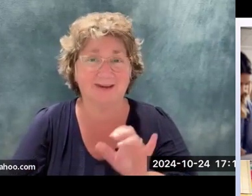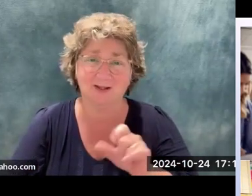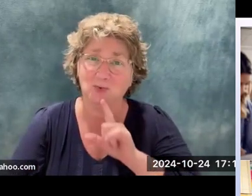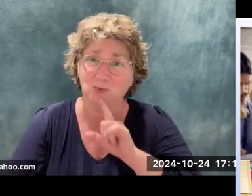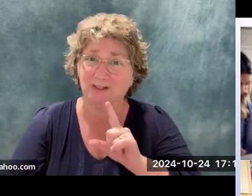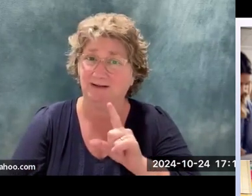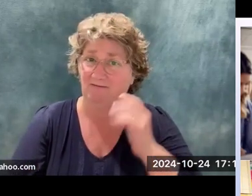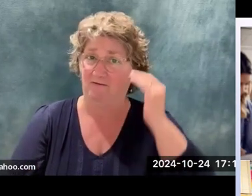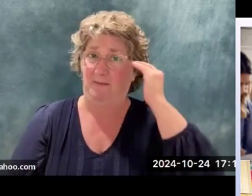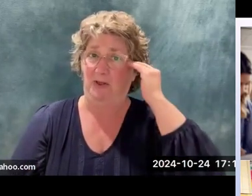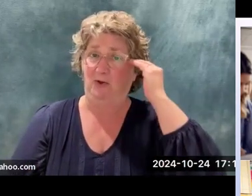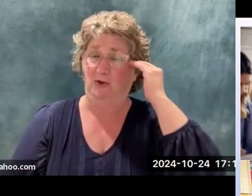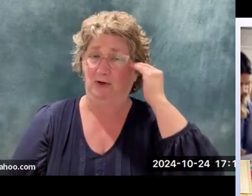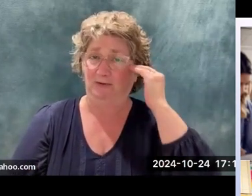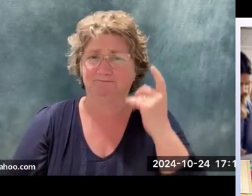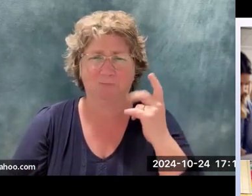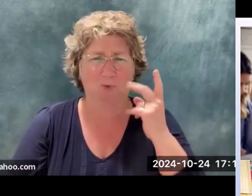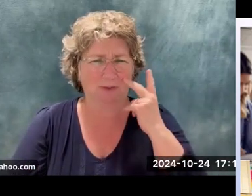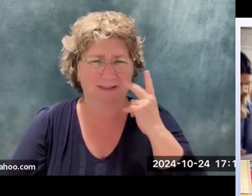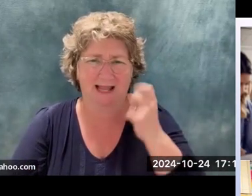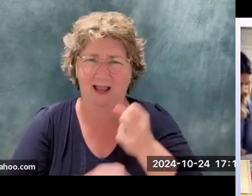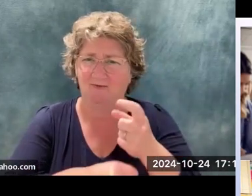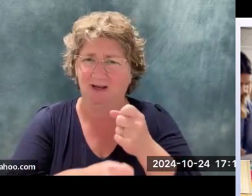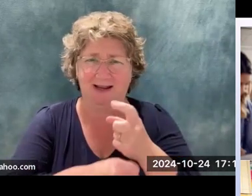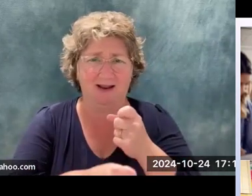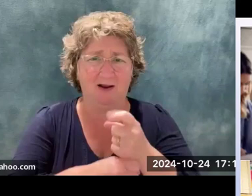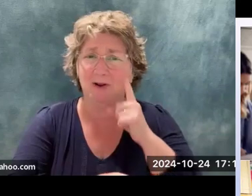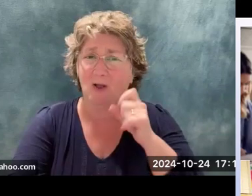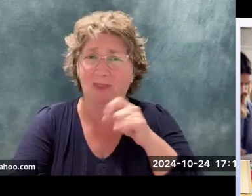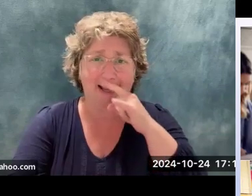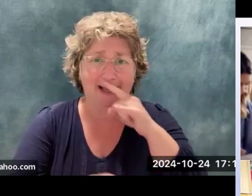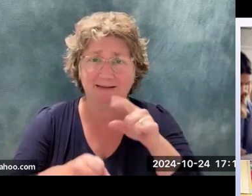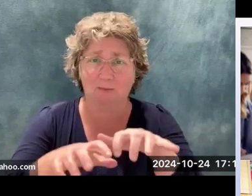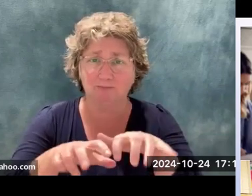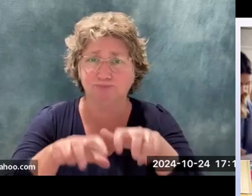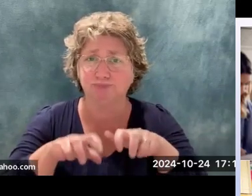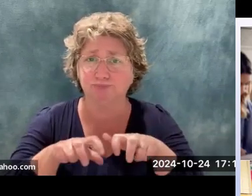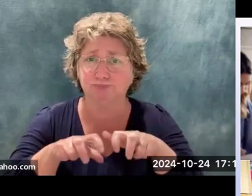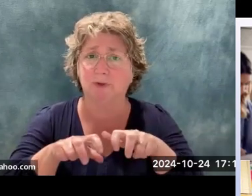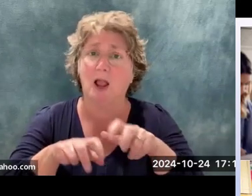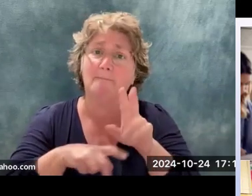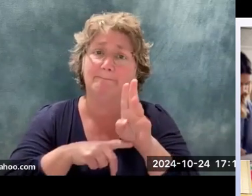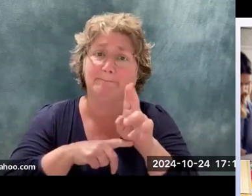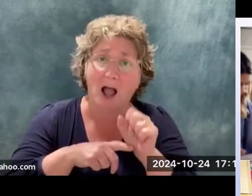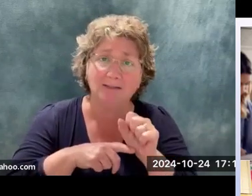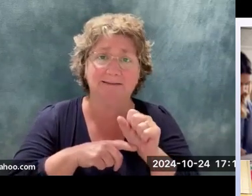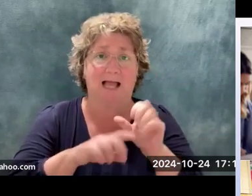There are close quarters, whether on a school bus or in a classroom, and the children are mixing.